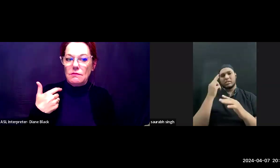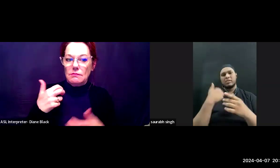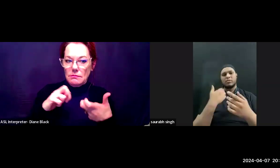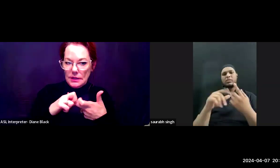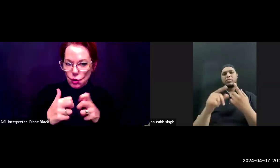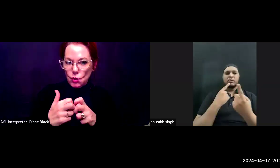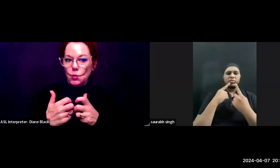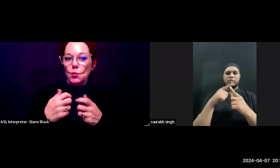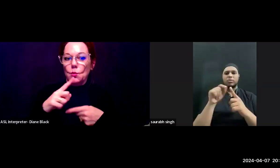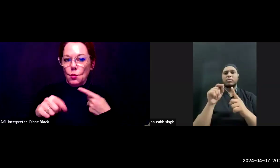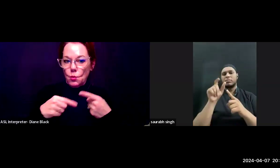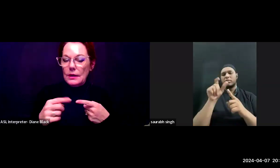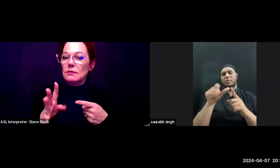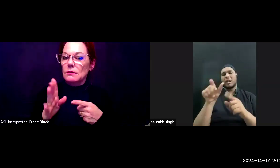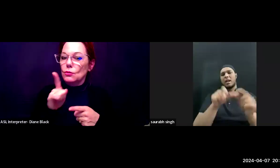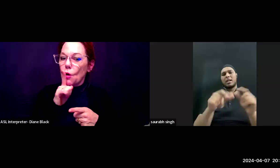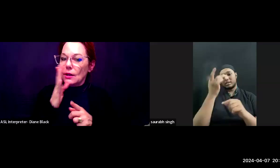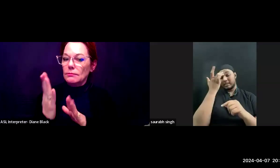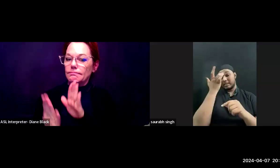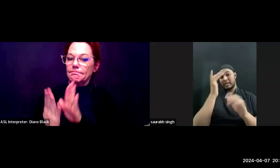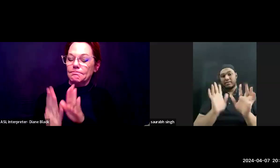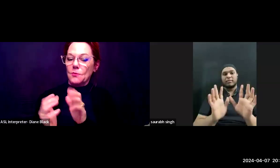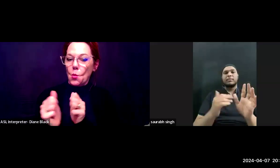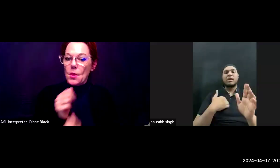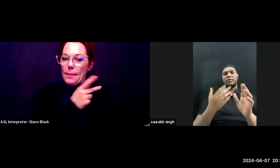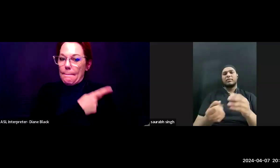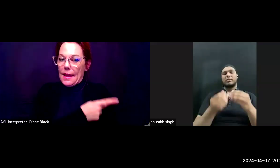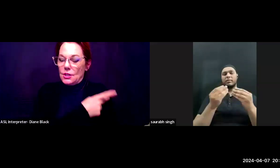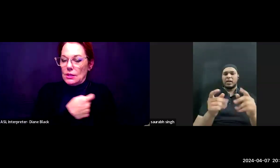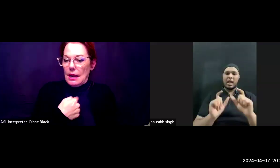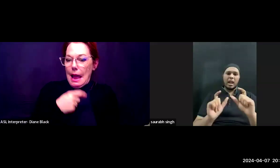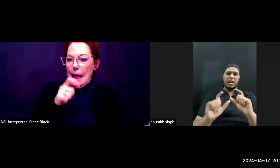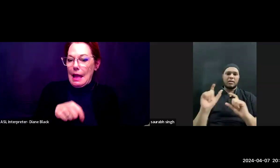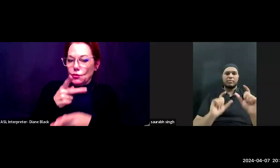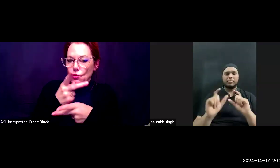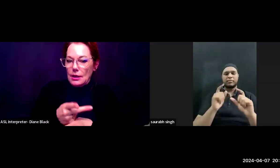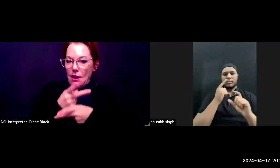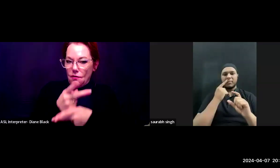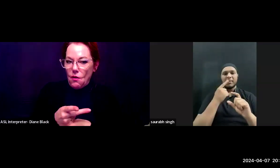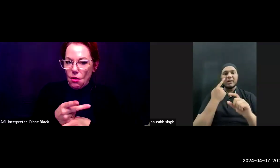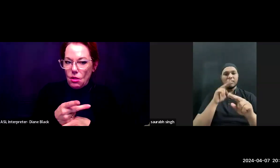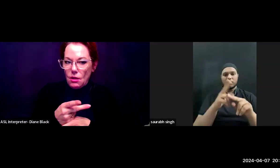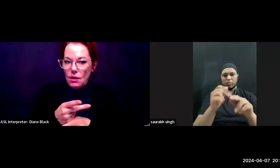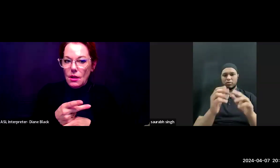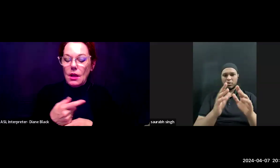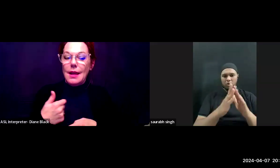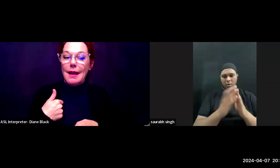patient group and I have to be very careful. in in fact she wanted a copy to be circulated